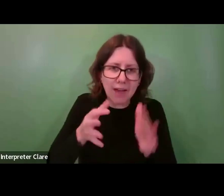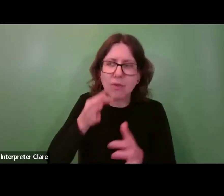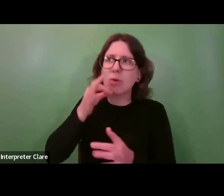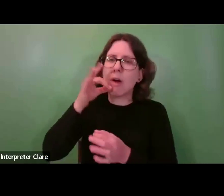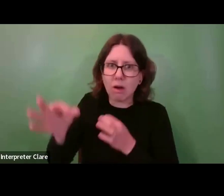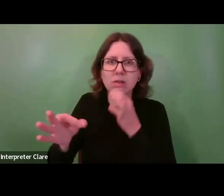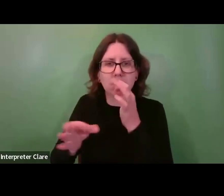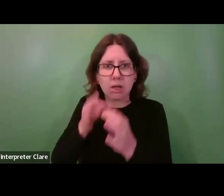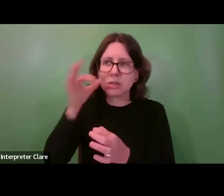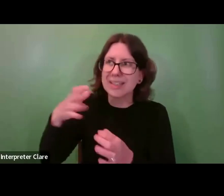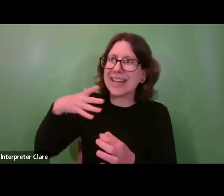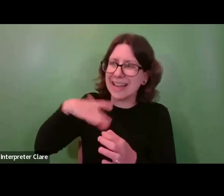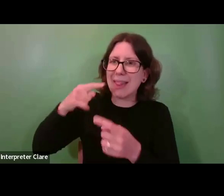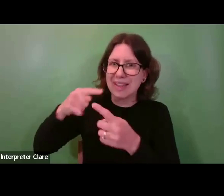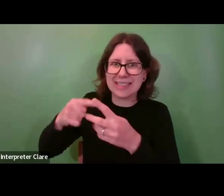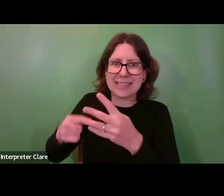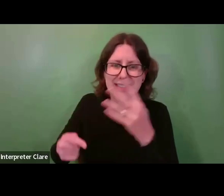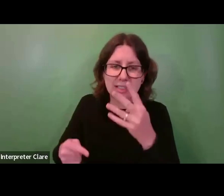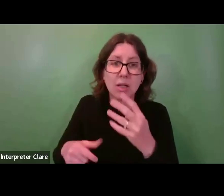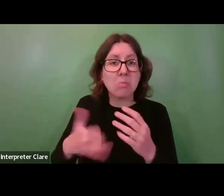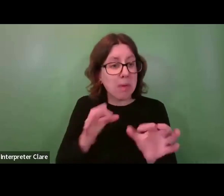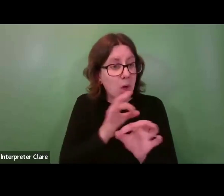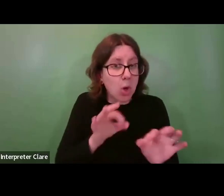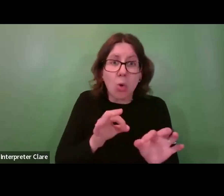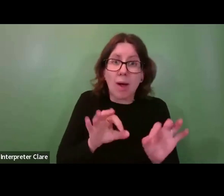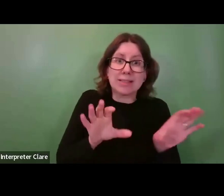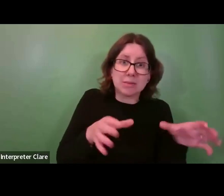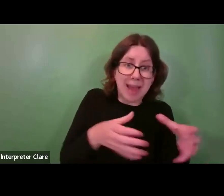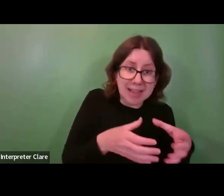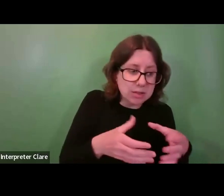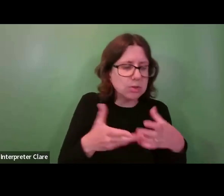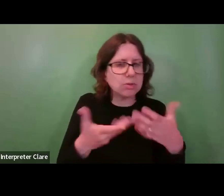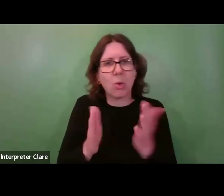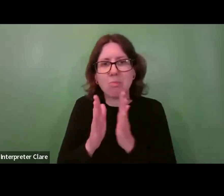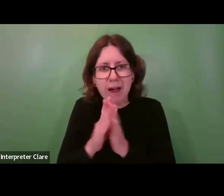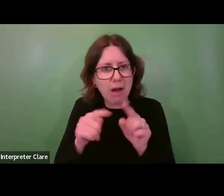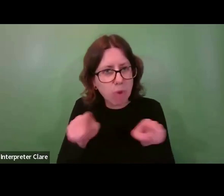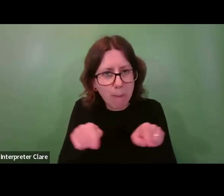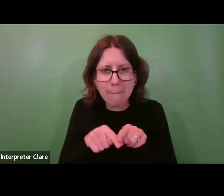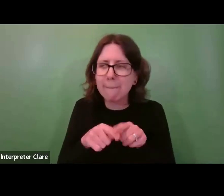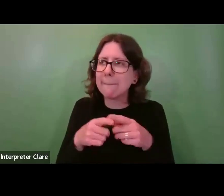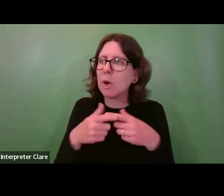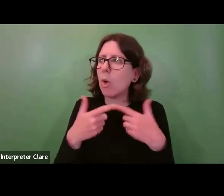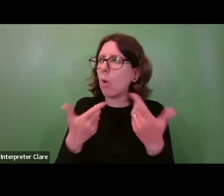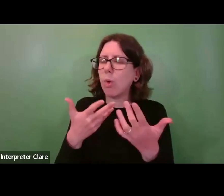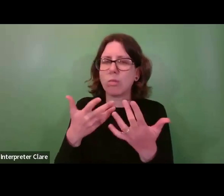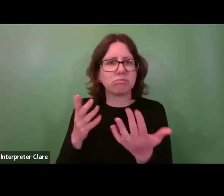It doesn't matter whether you're asking for a quiet space, whether you're asking for a prayer room, whether you're asking for accessible, you know,